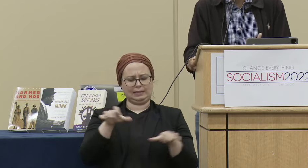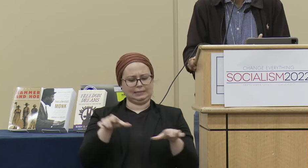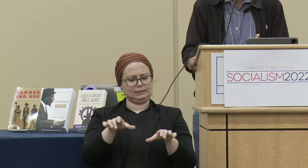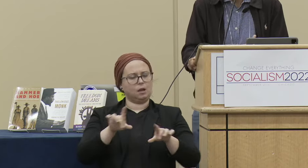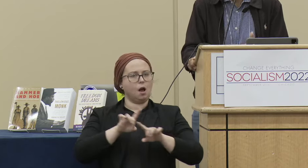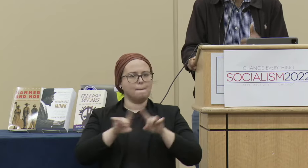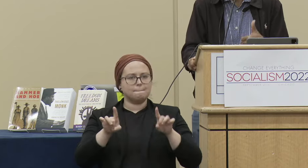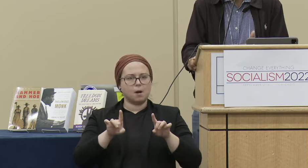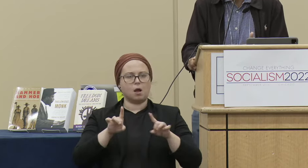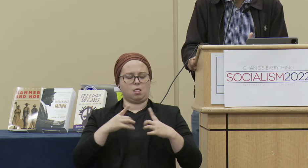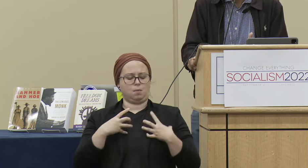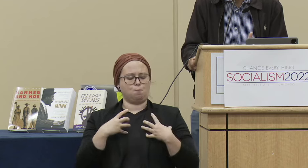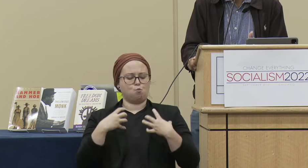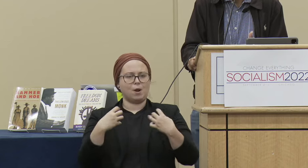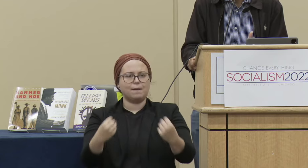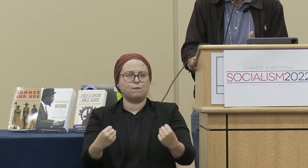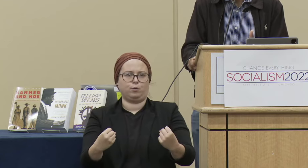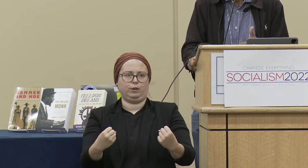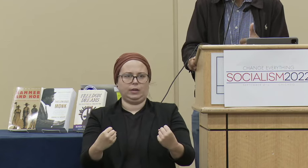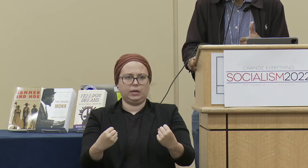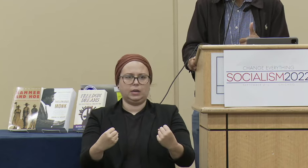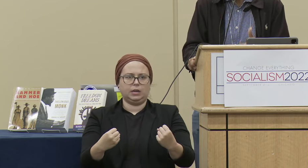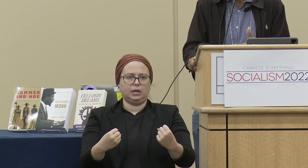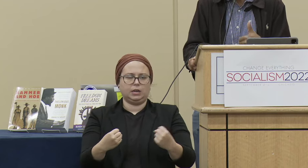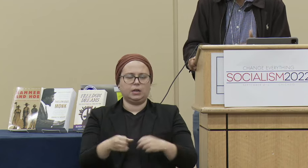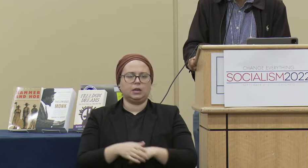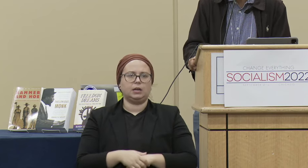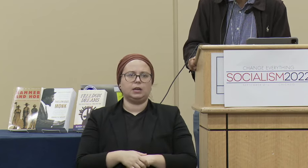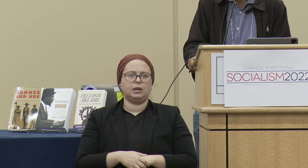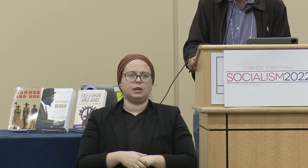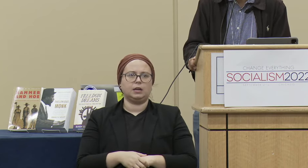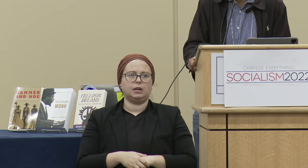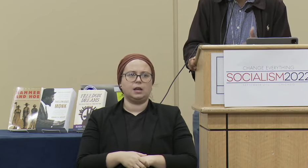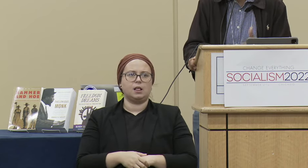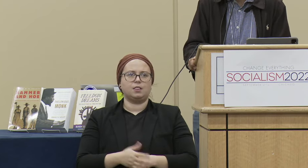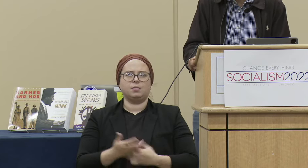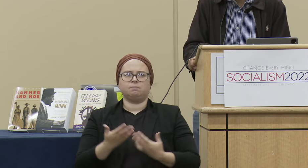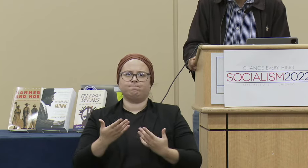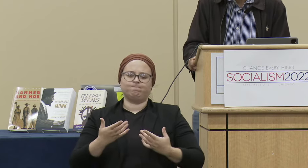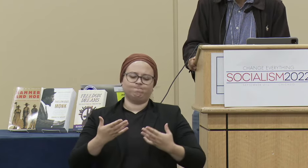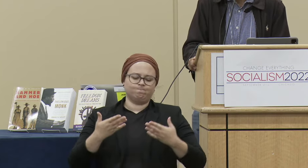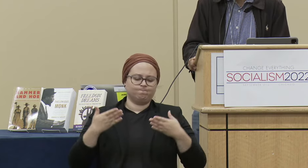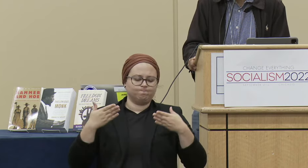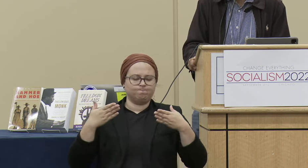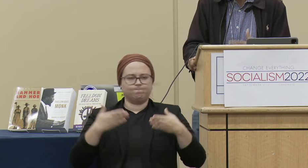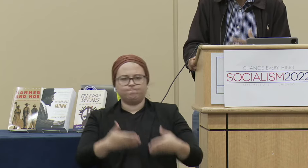there's still work to be done, but the way, the bravery , the